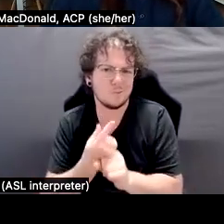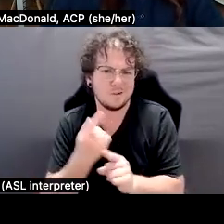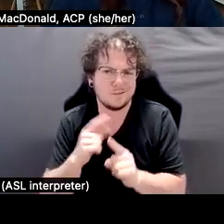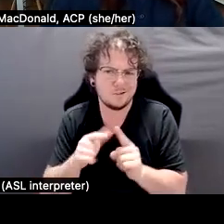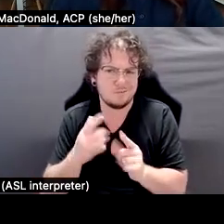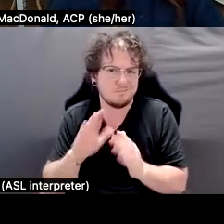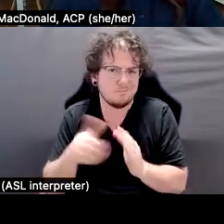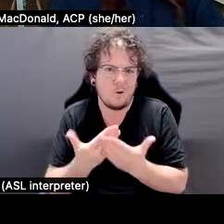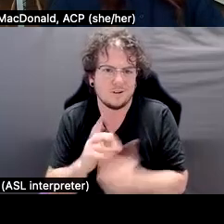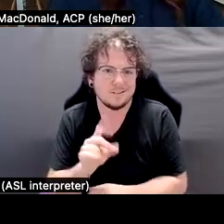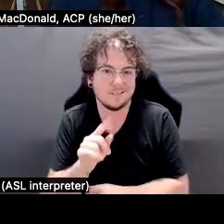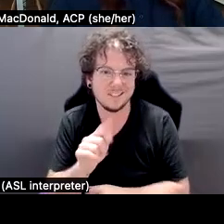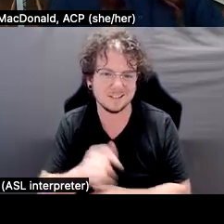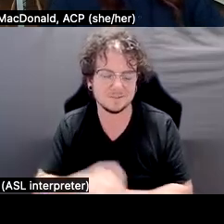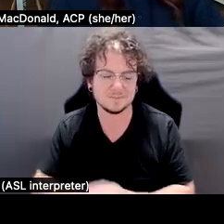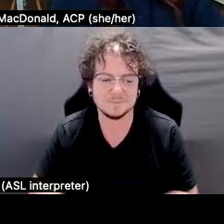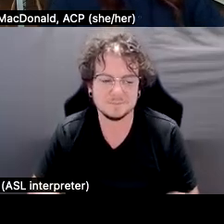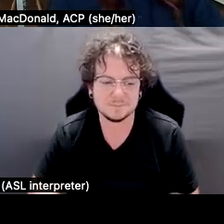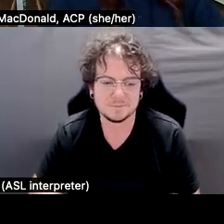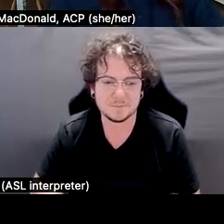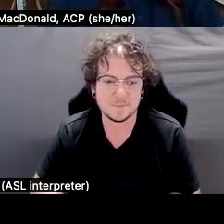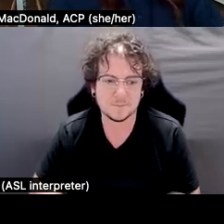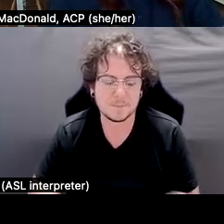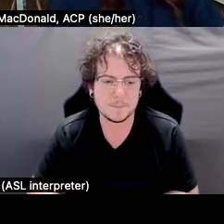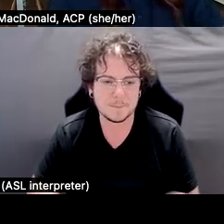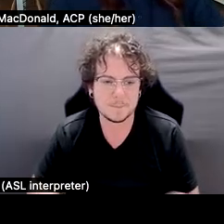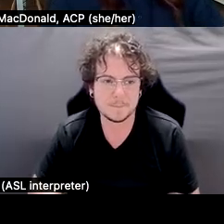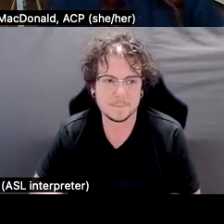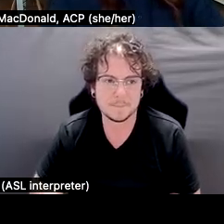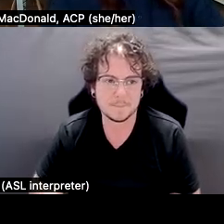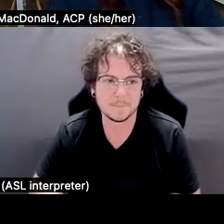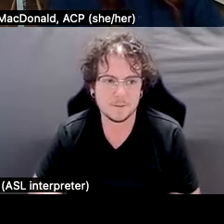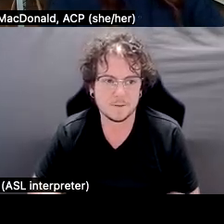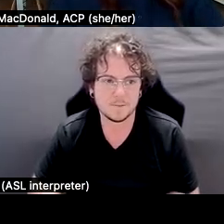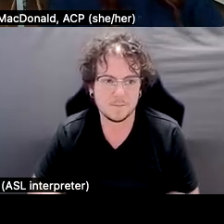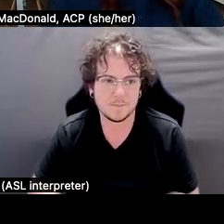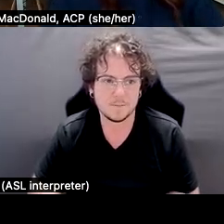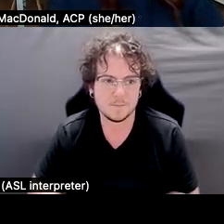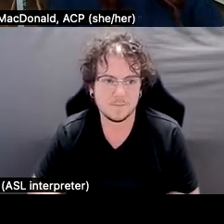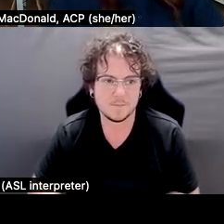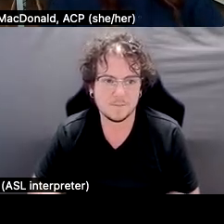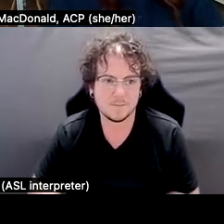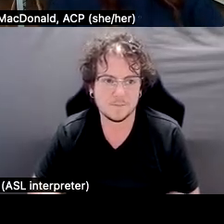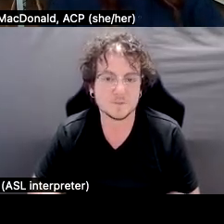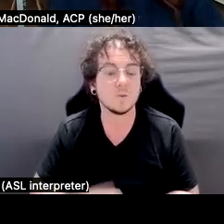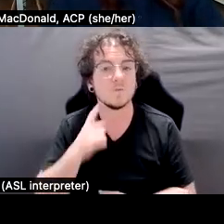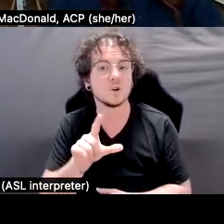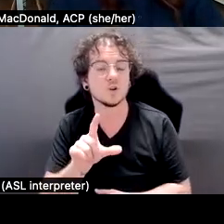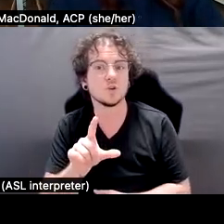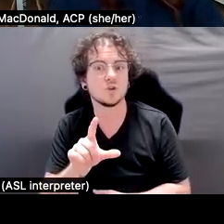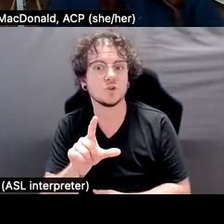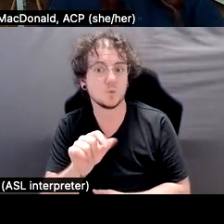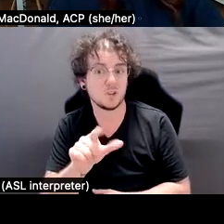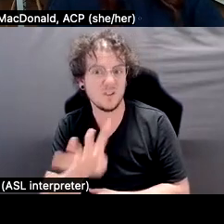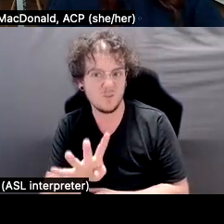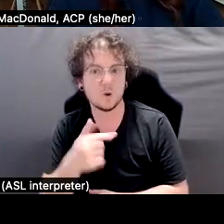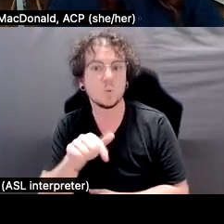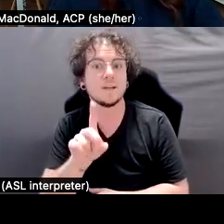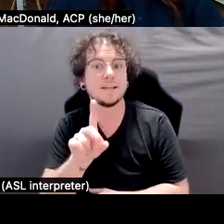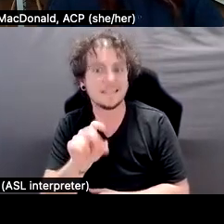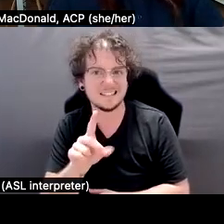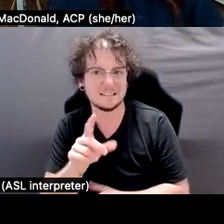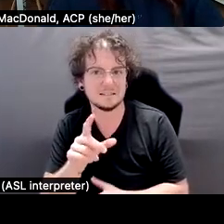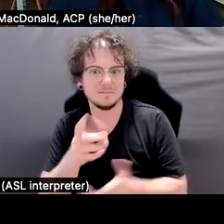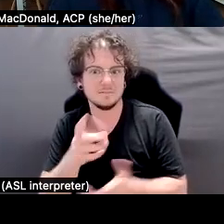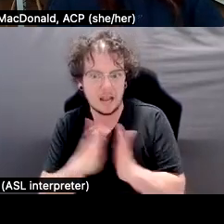So, unlike the 2018 survey, the 2024 version did include salary data disaggregated by race. And